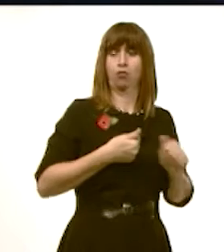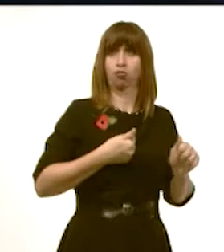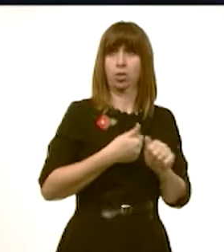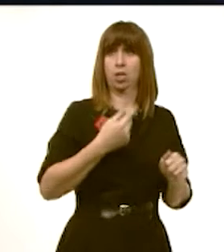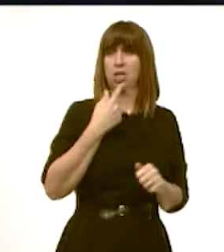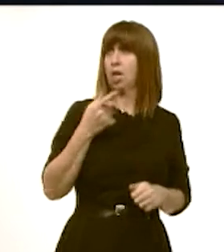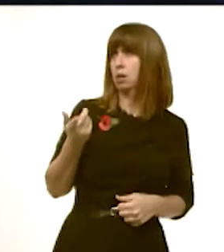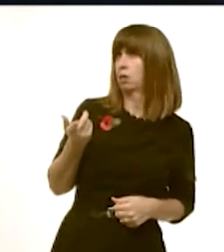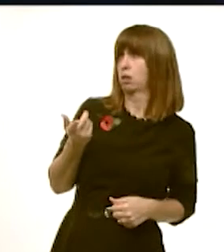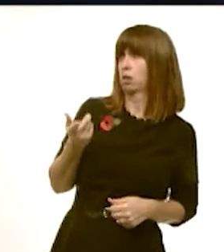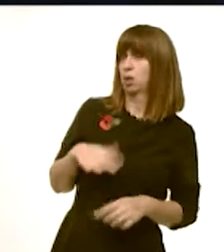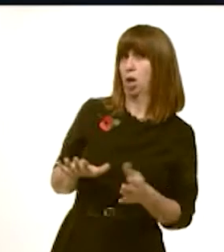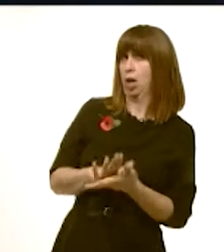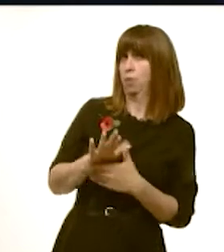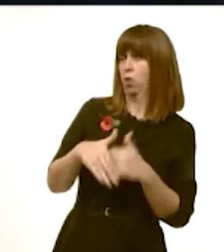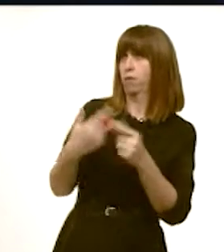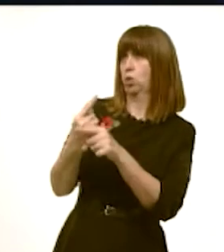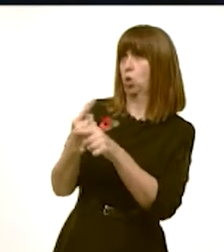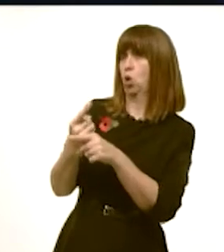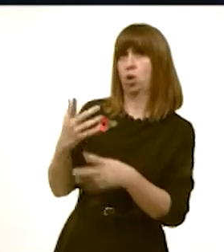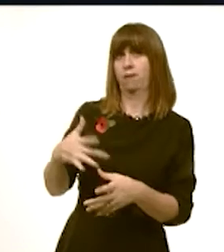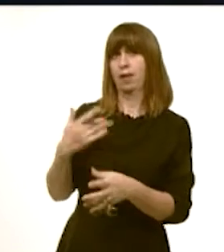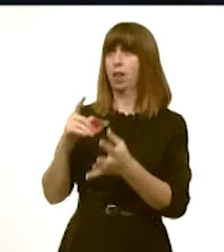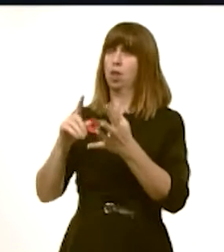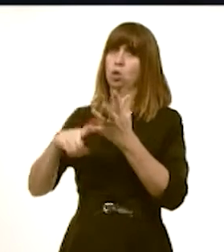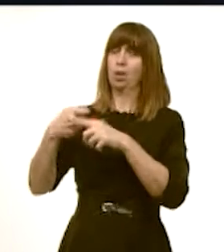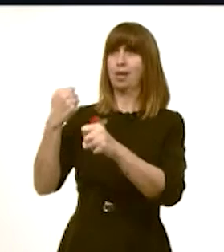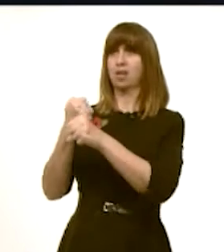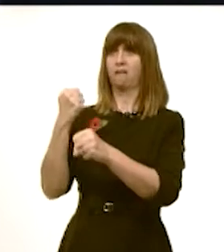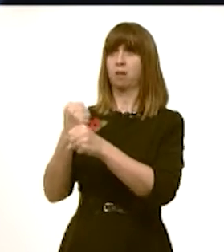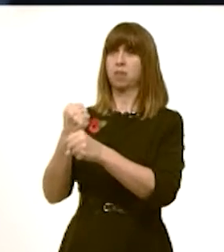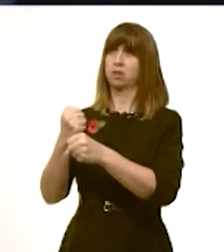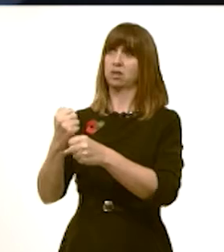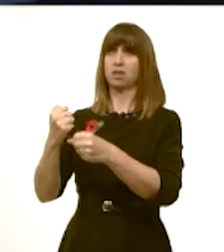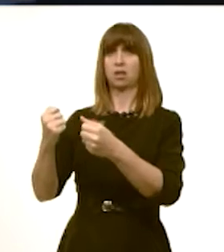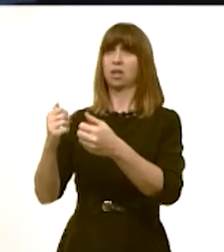outcome, which is what they see as the UK Government contributing to the mishandling of this issue.